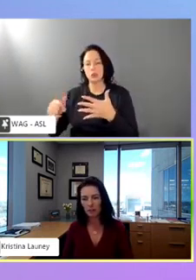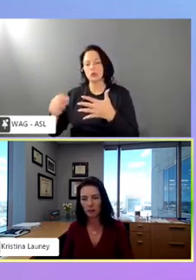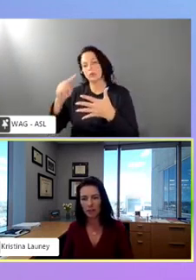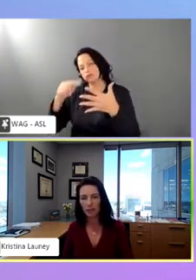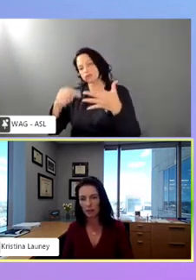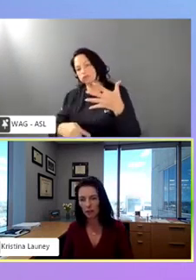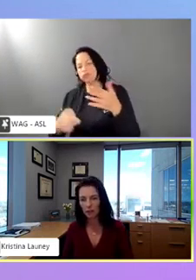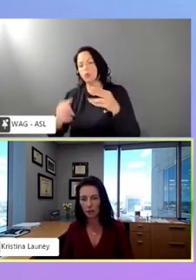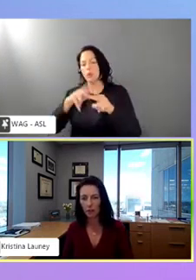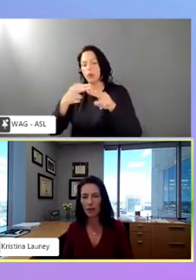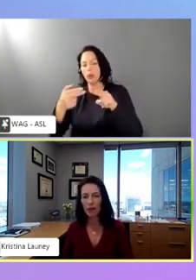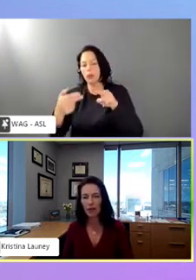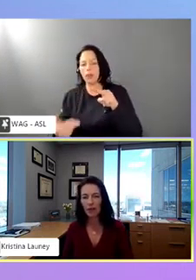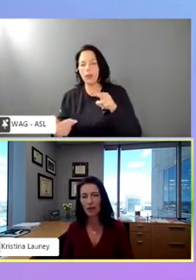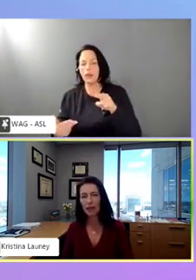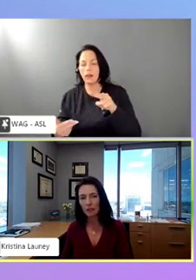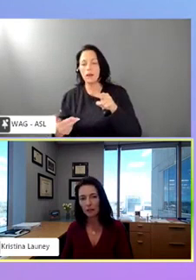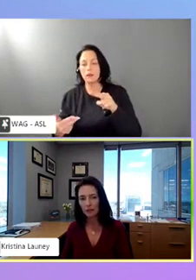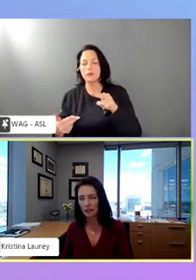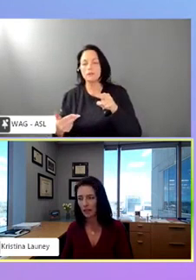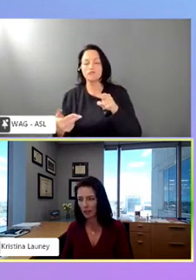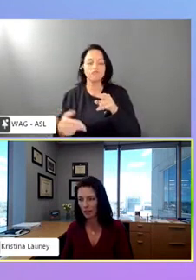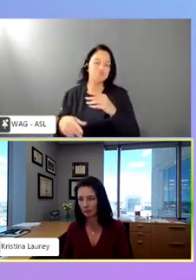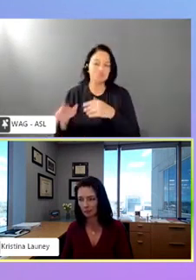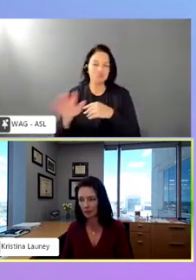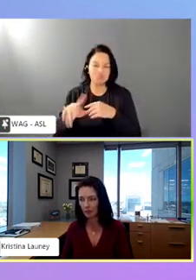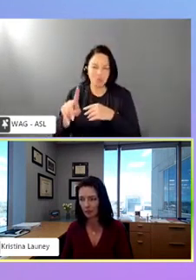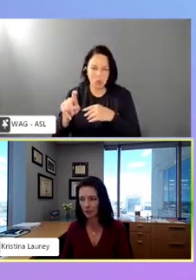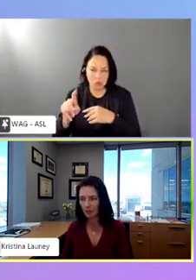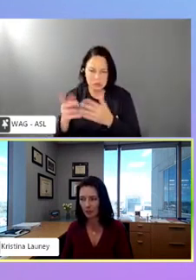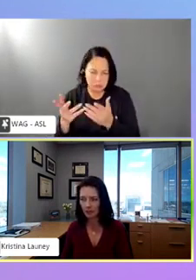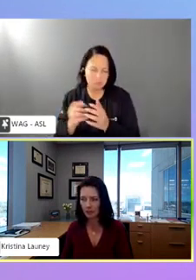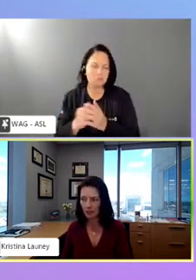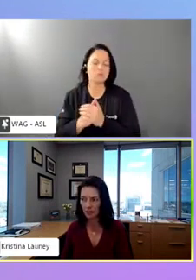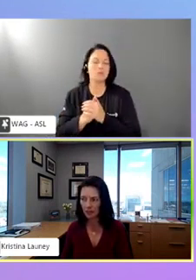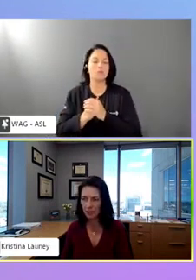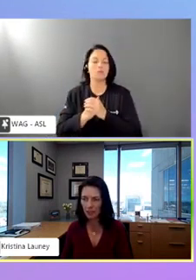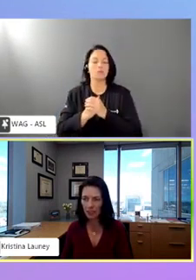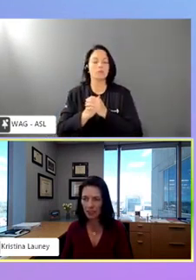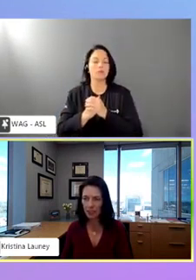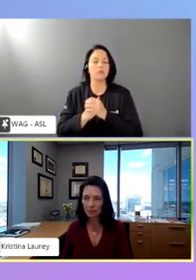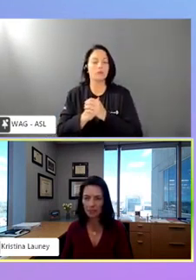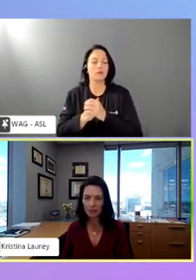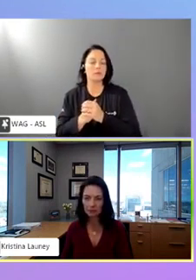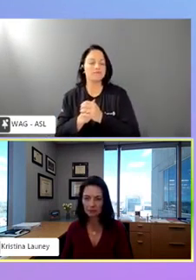with 2500, Florida 3rd with 1300, followed by Texas,